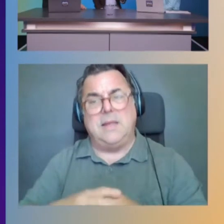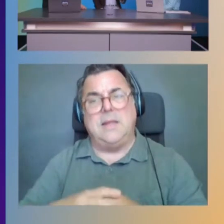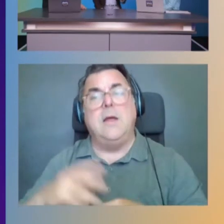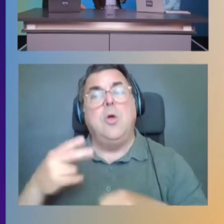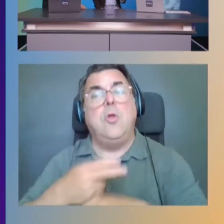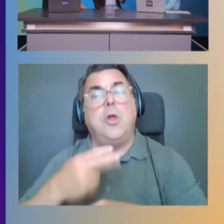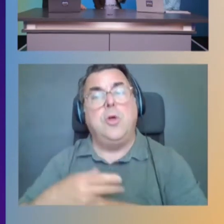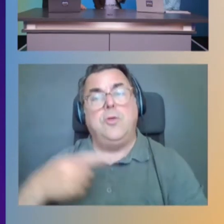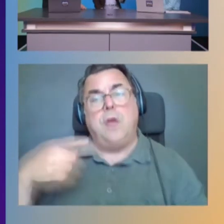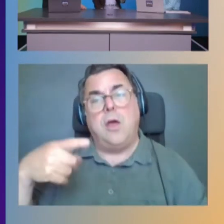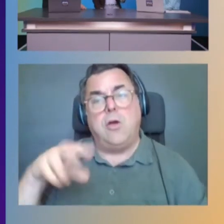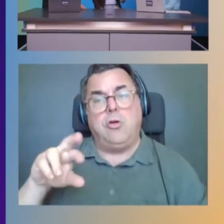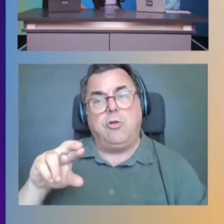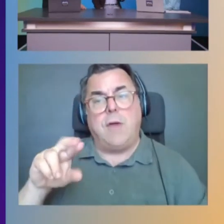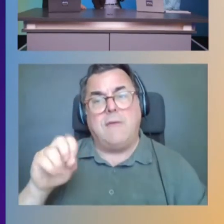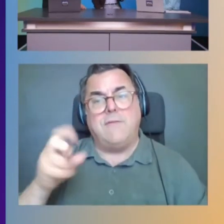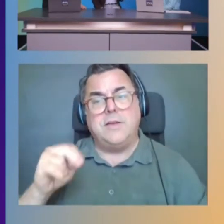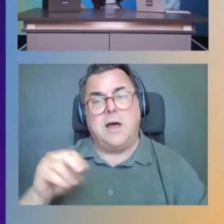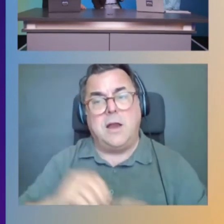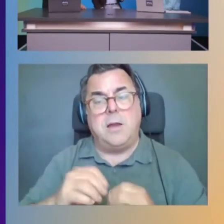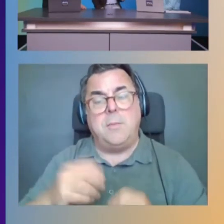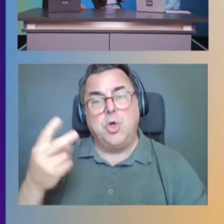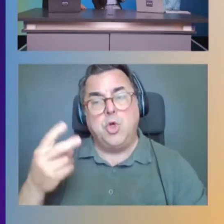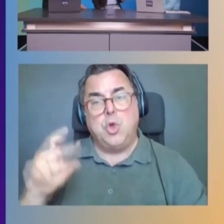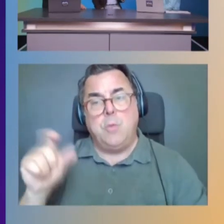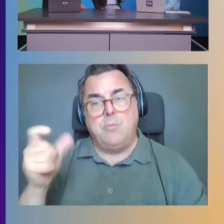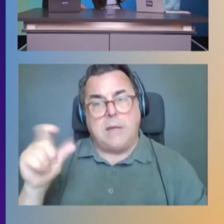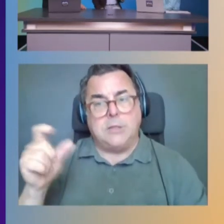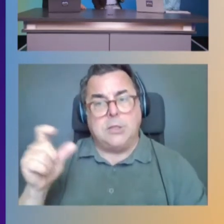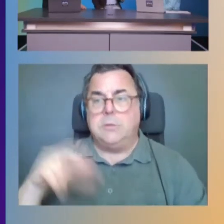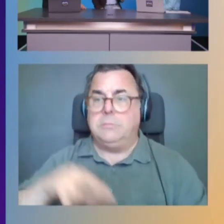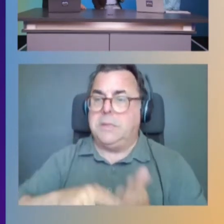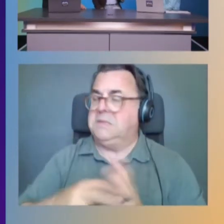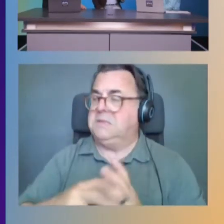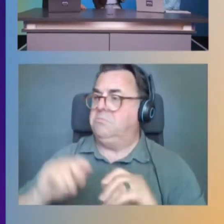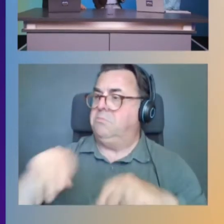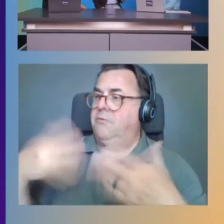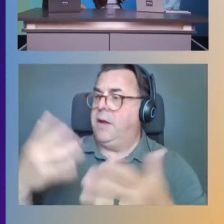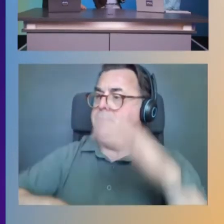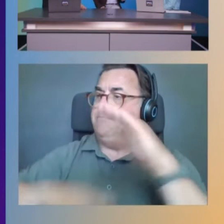which gives them the best possible compute performance that we have on the storage instance family.